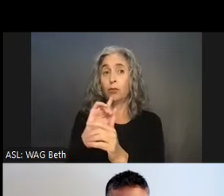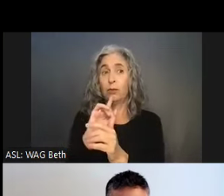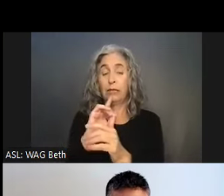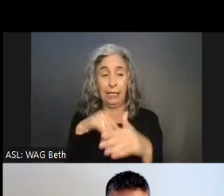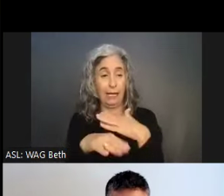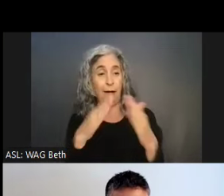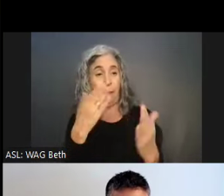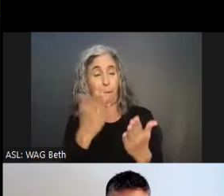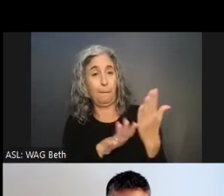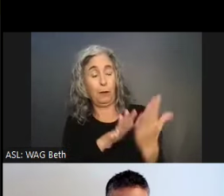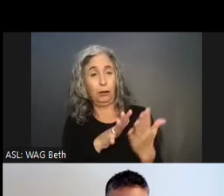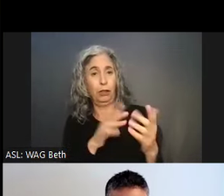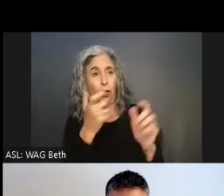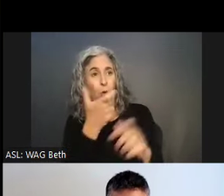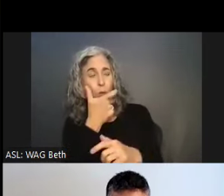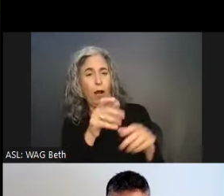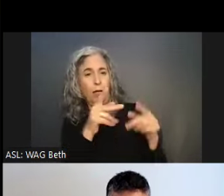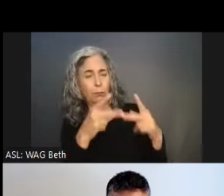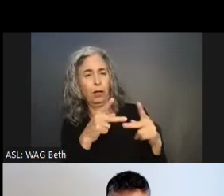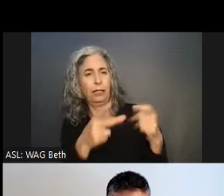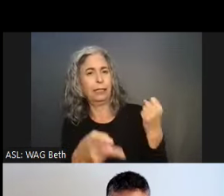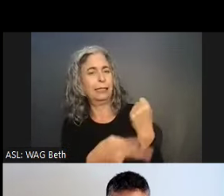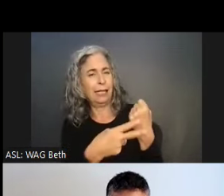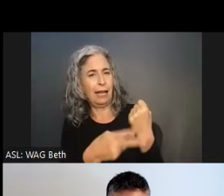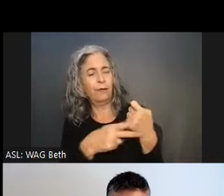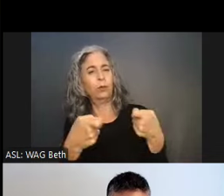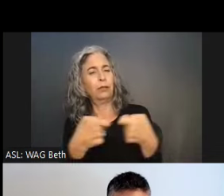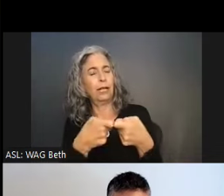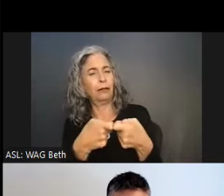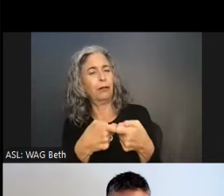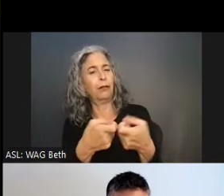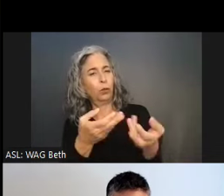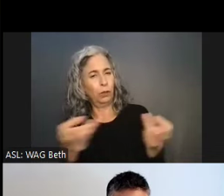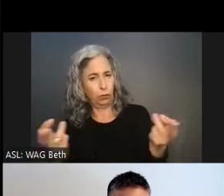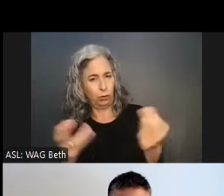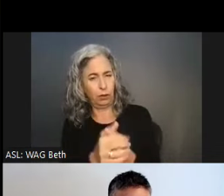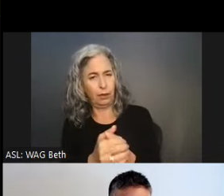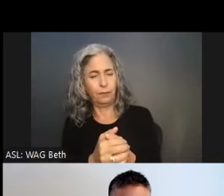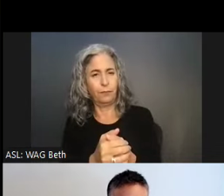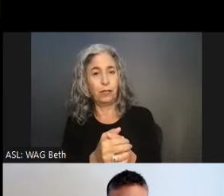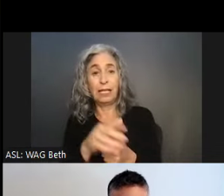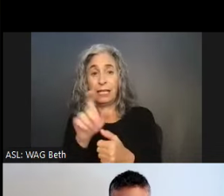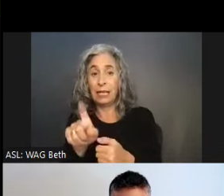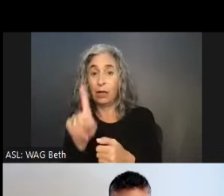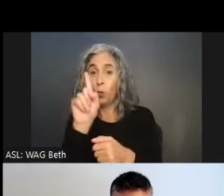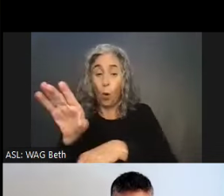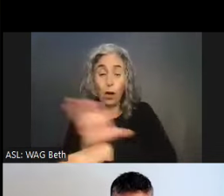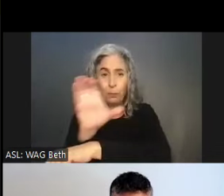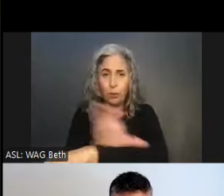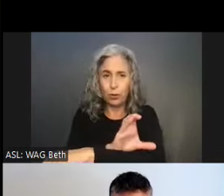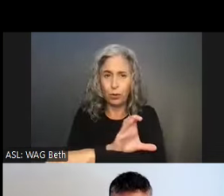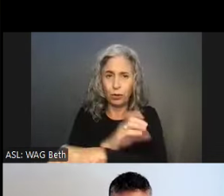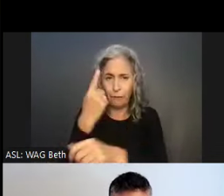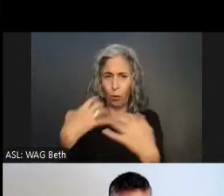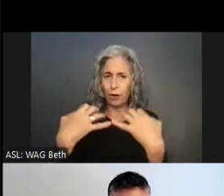great way to save on the technical resources. As you just need one computer for an audience. This